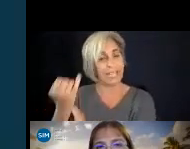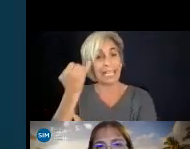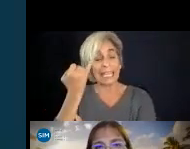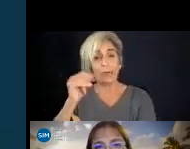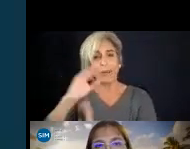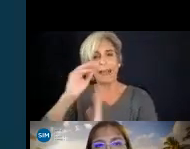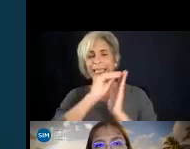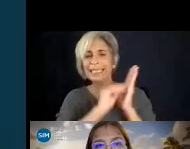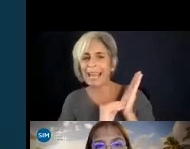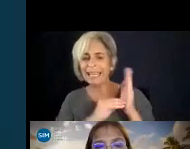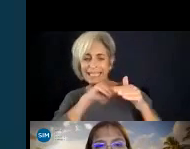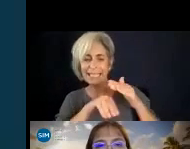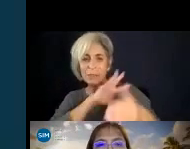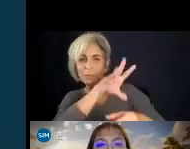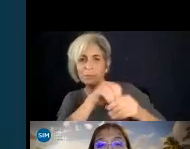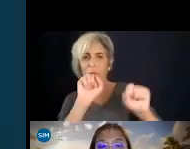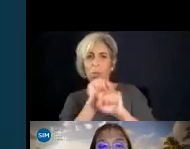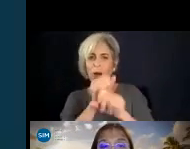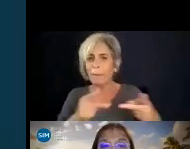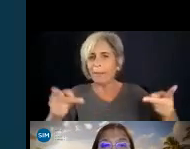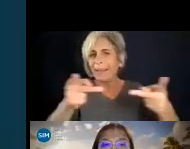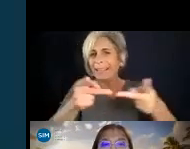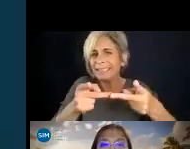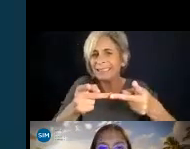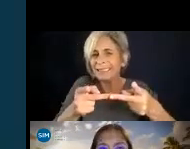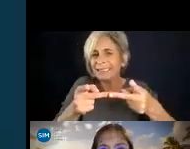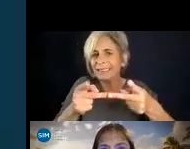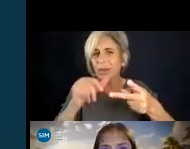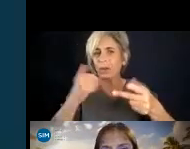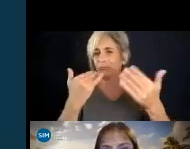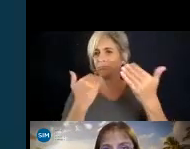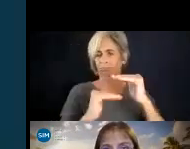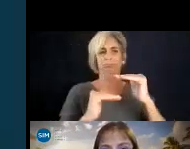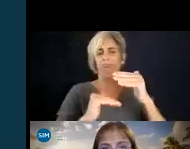and inclusive workplaces we're eliminating 25 percent